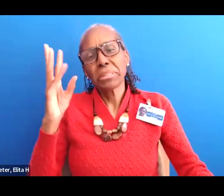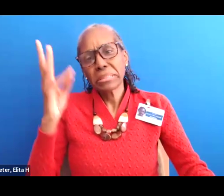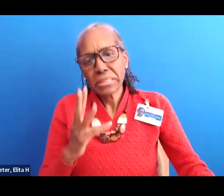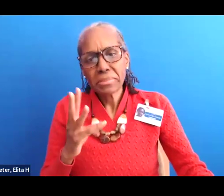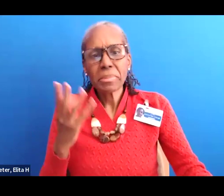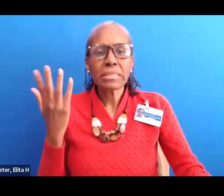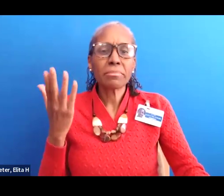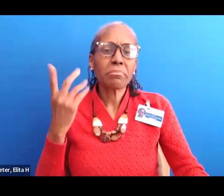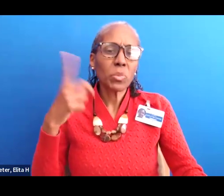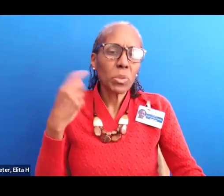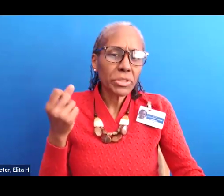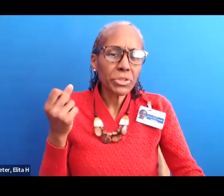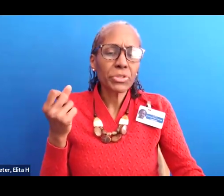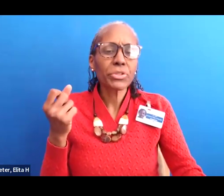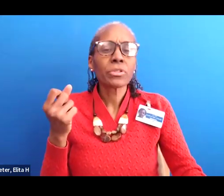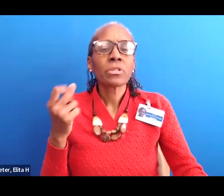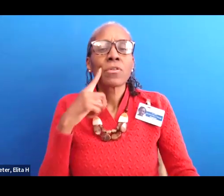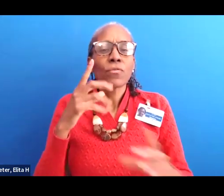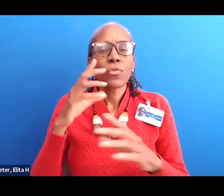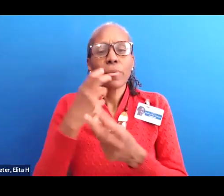It might take a year to get your bone density back up again. Oh,